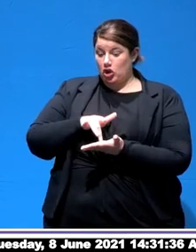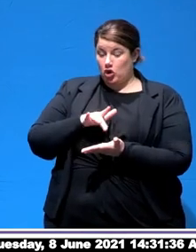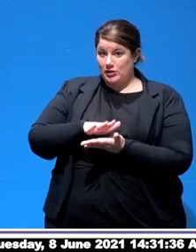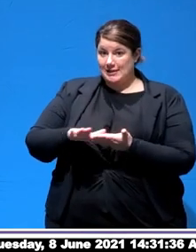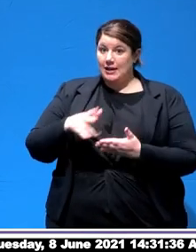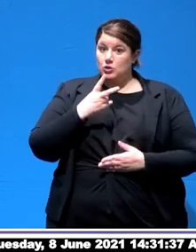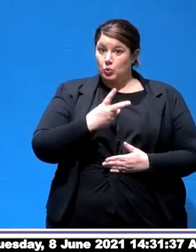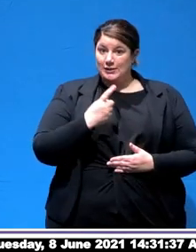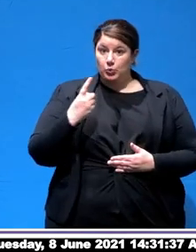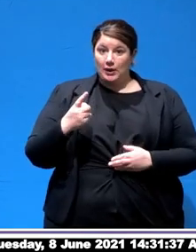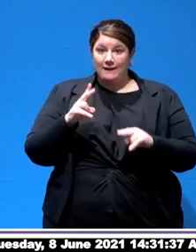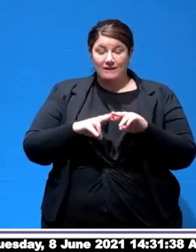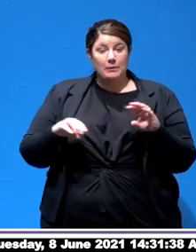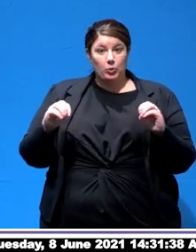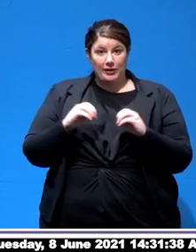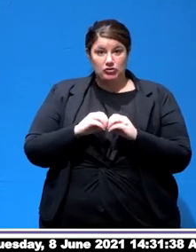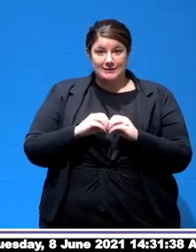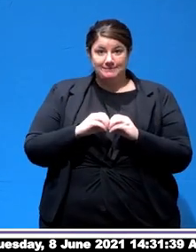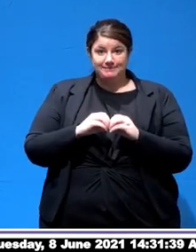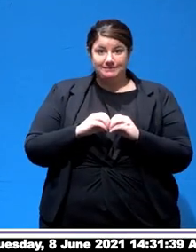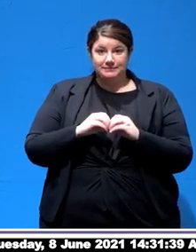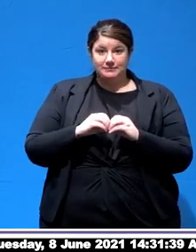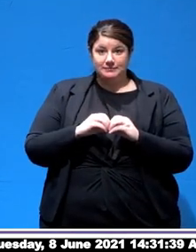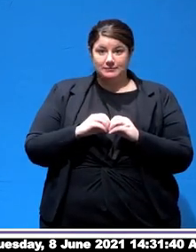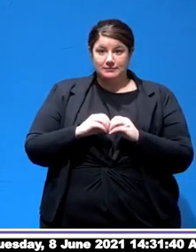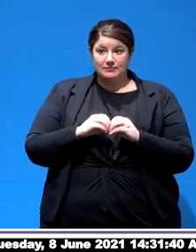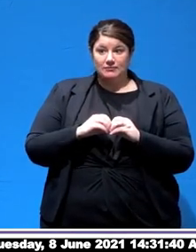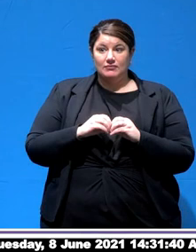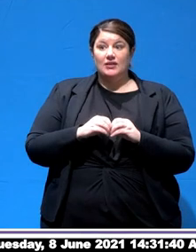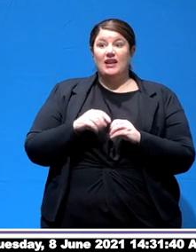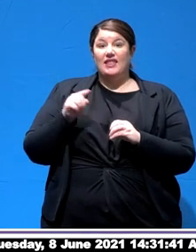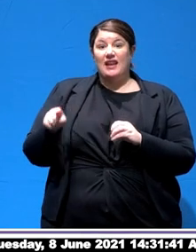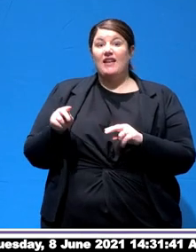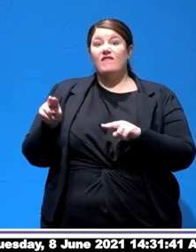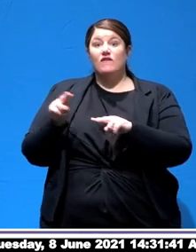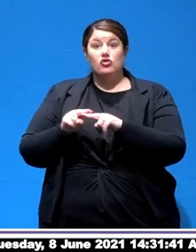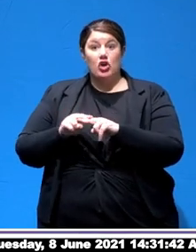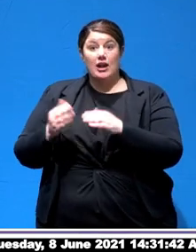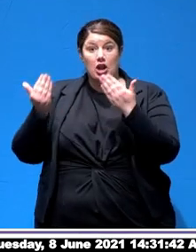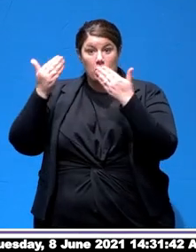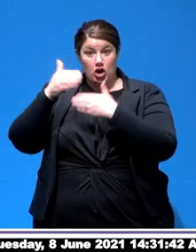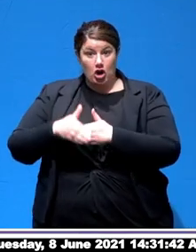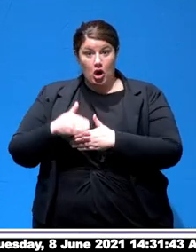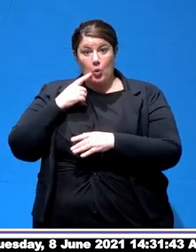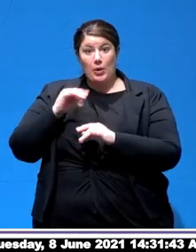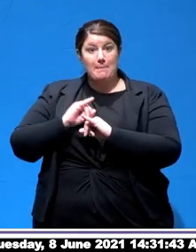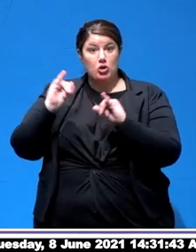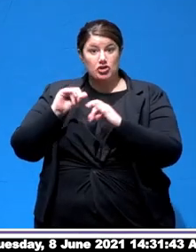February --- must have, by Friday evening when the locum comes at 8.30 pm,